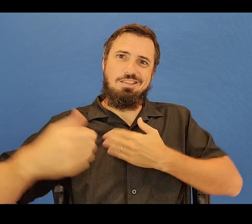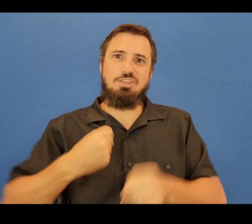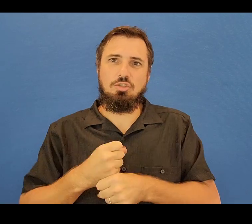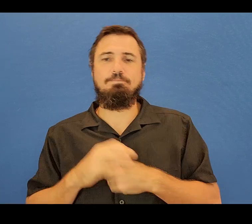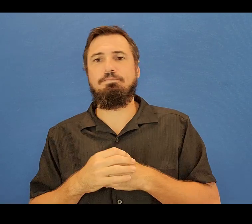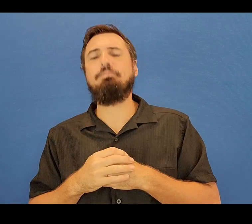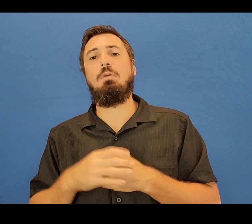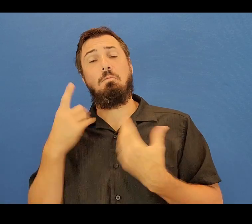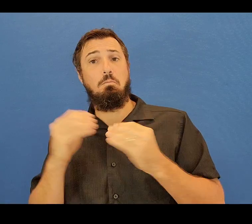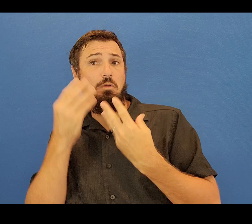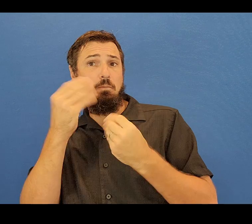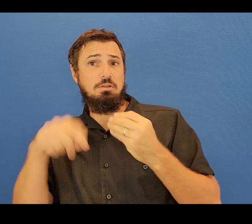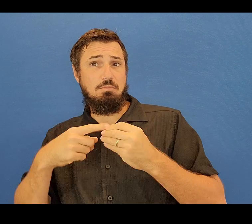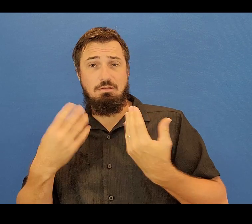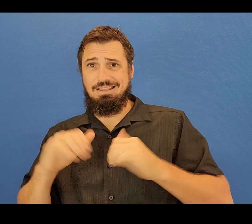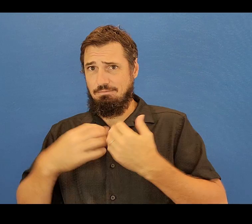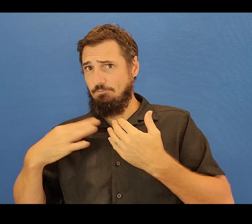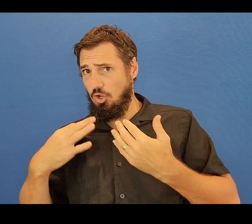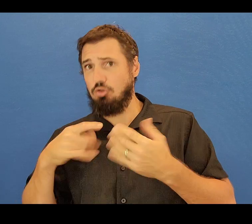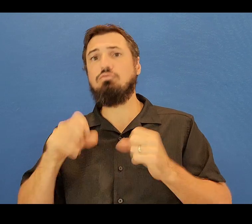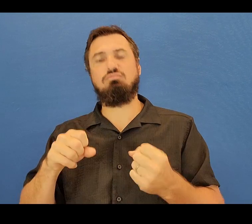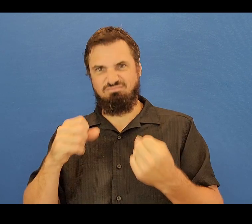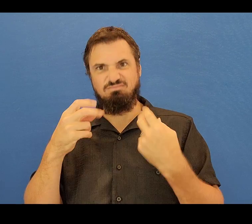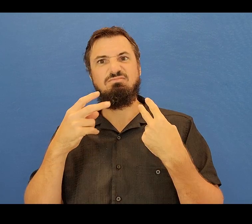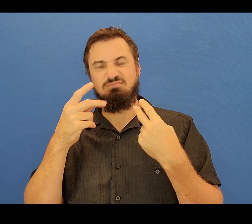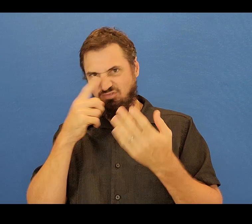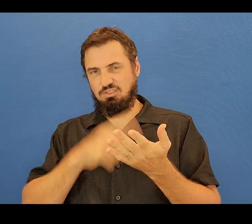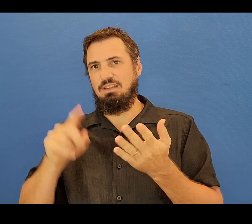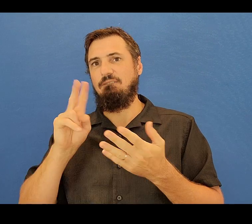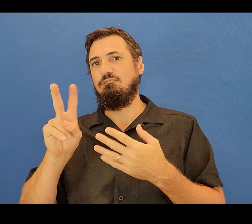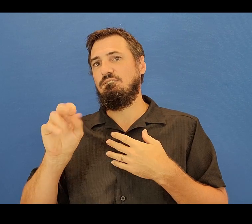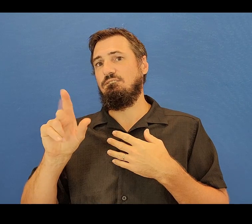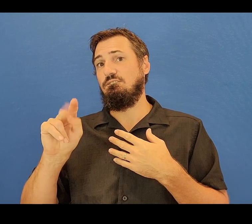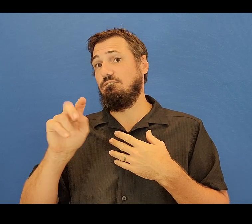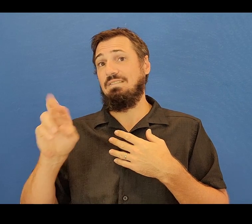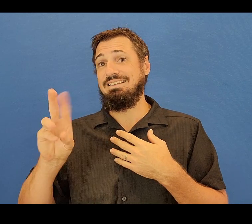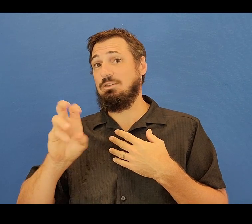For more information about Volunteer Week, visit VolunteerWeekHawaii.org